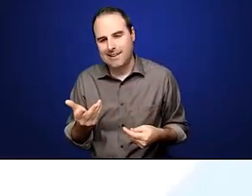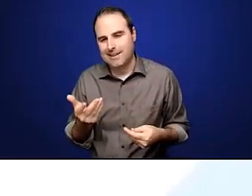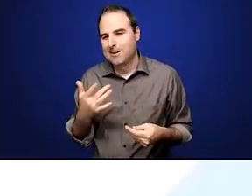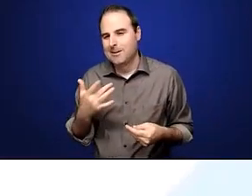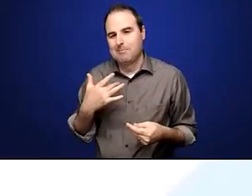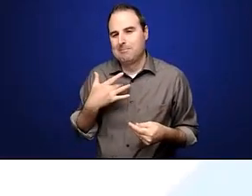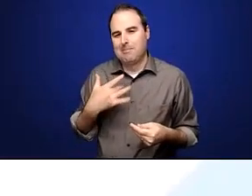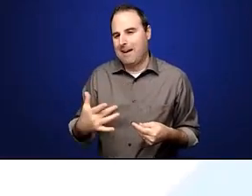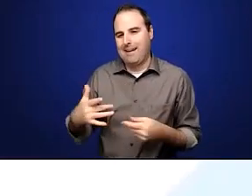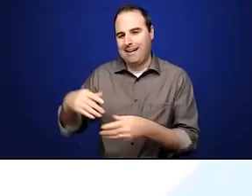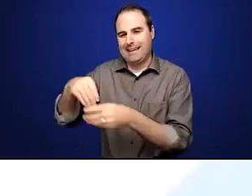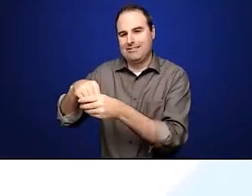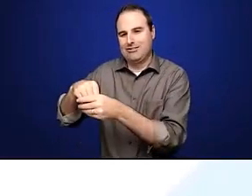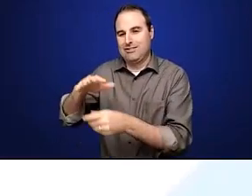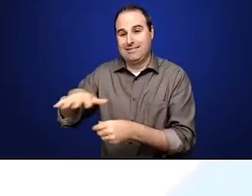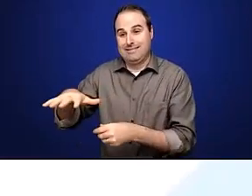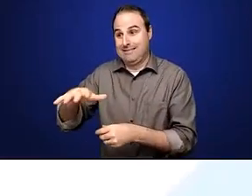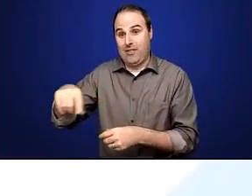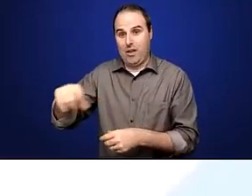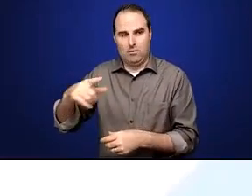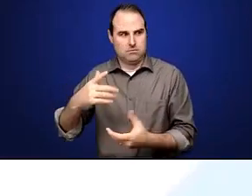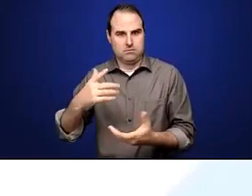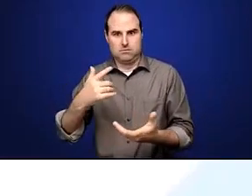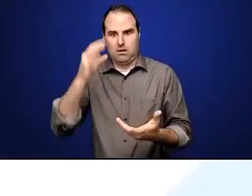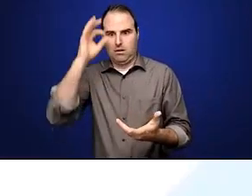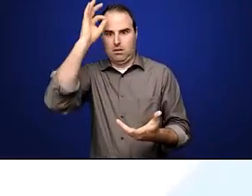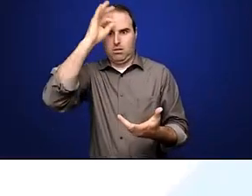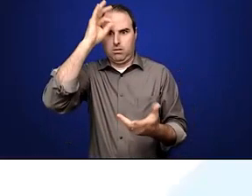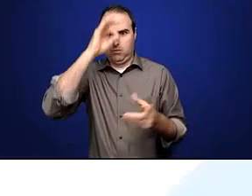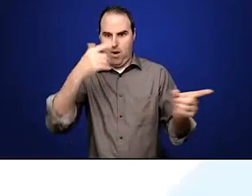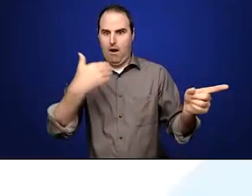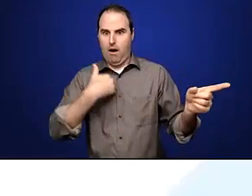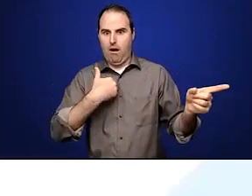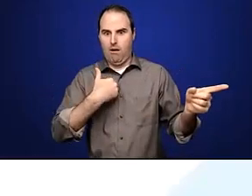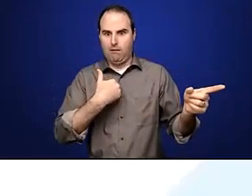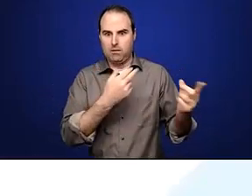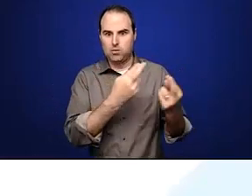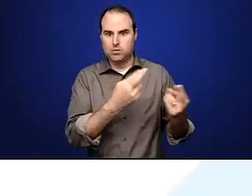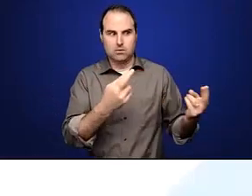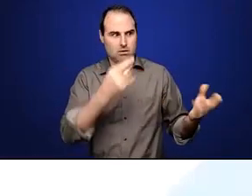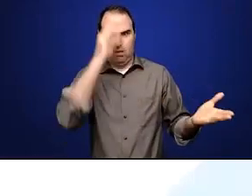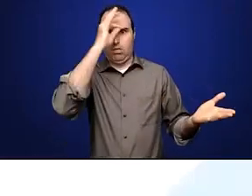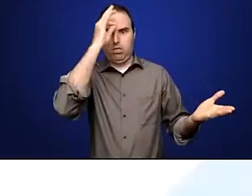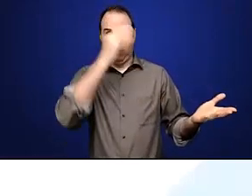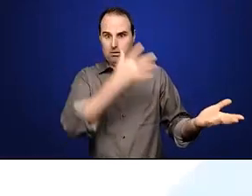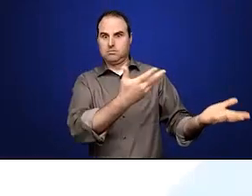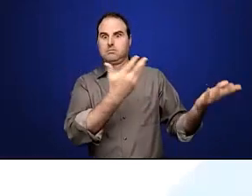is that they didn't even realize that these resources were available, so making sure that people were aware